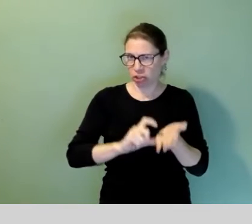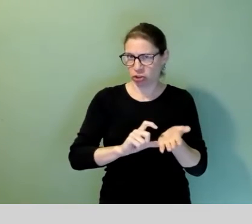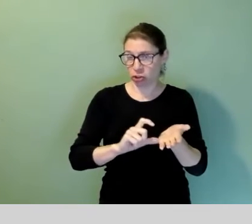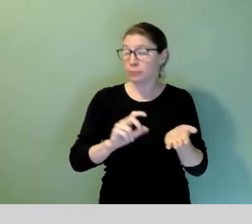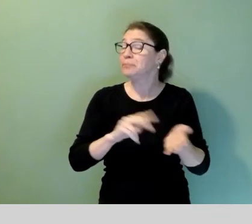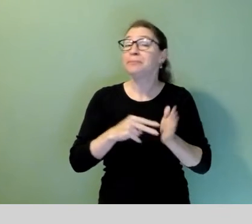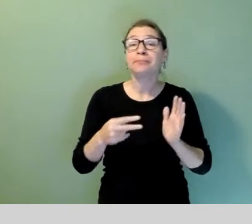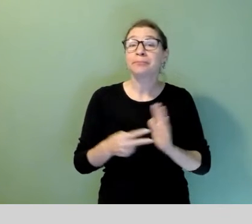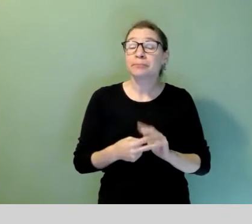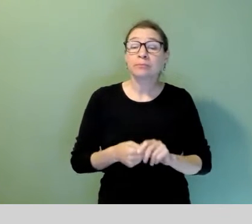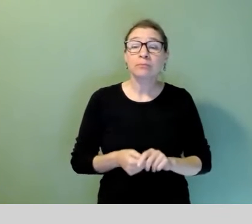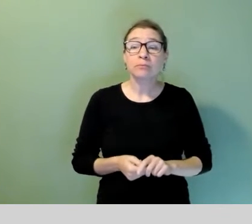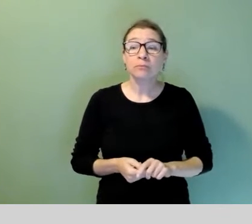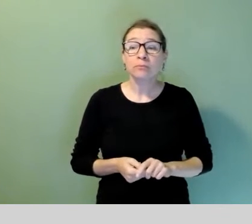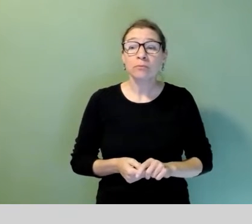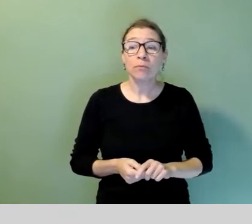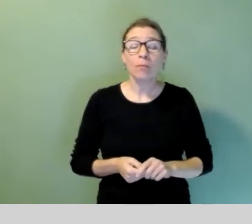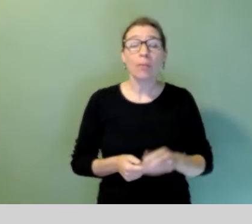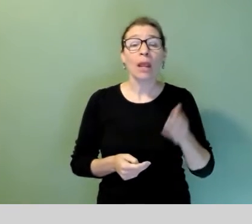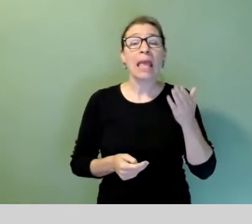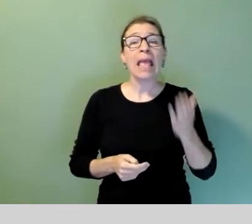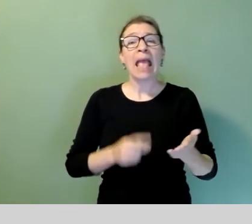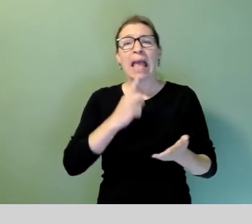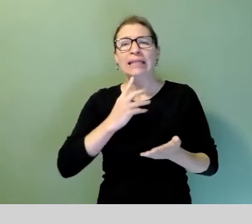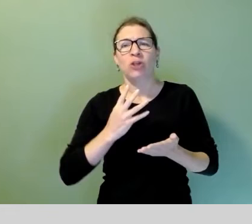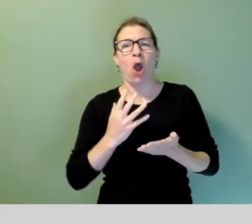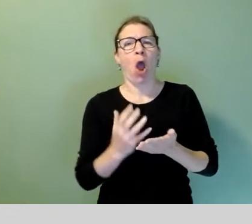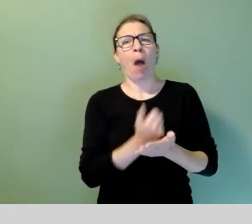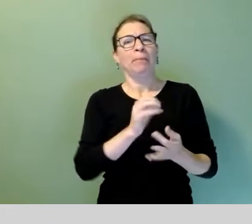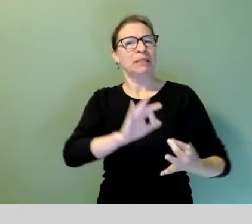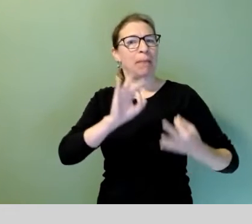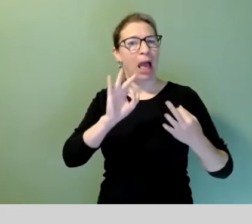And what that means is that it is optimized